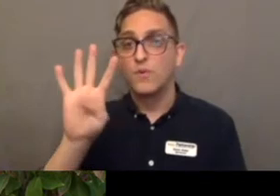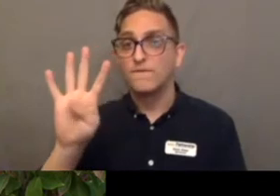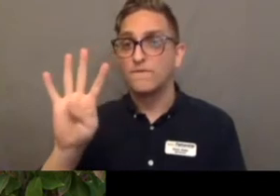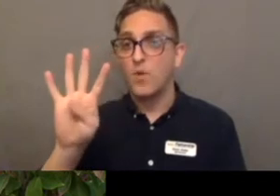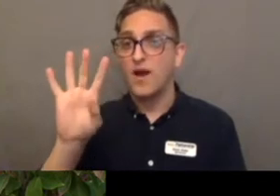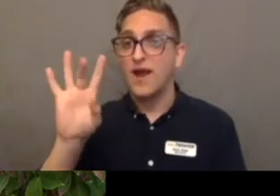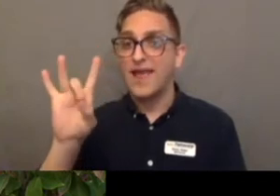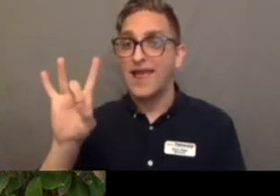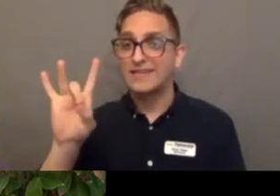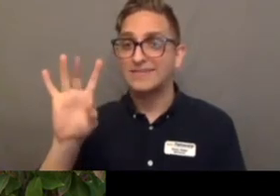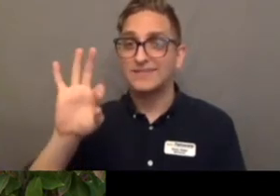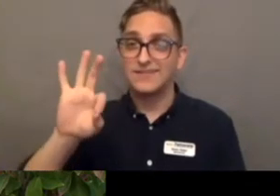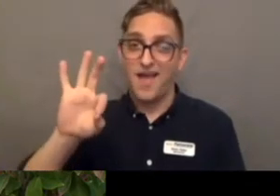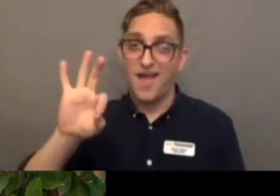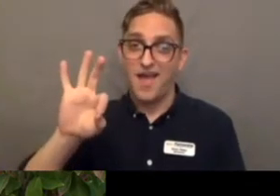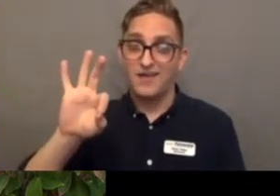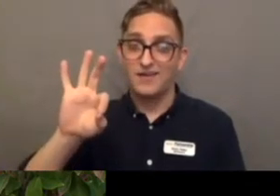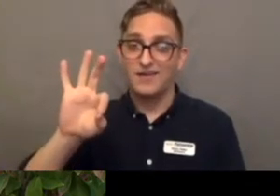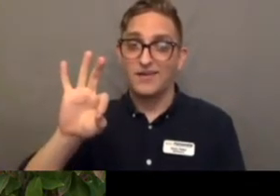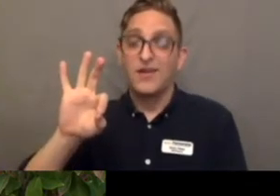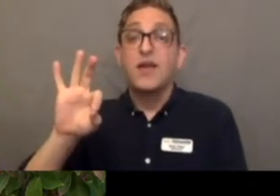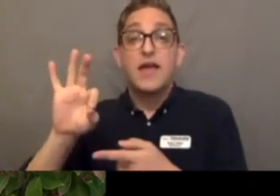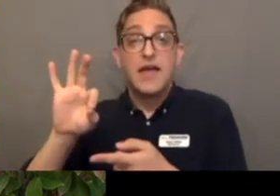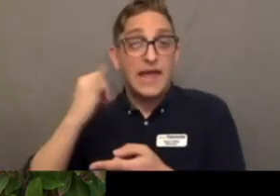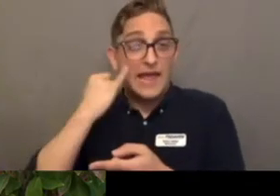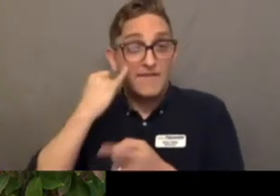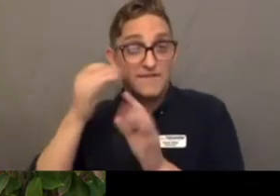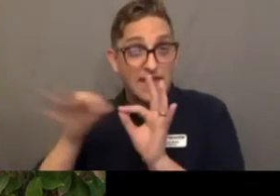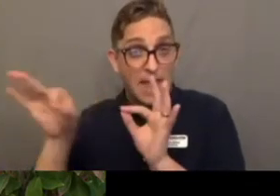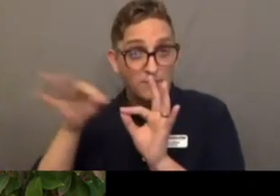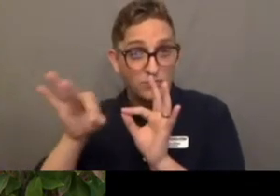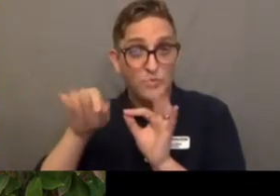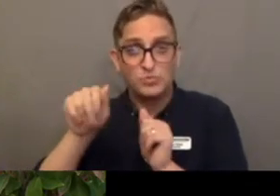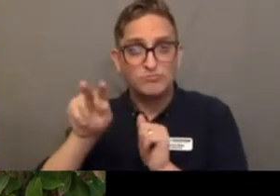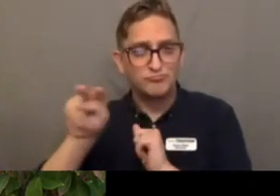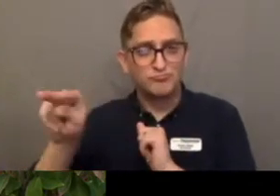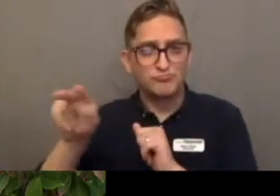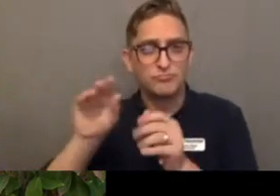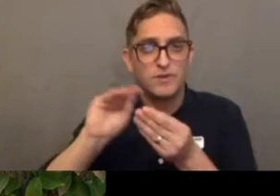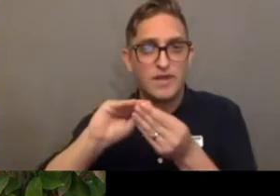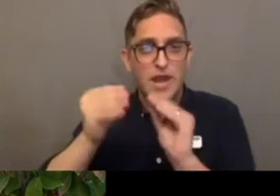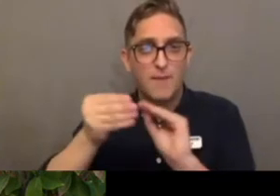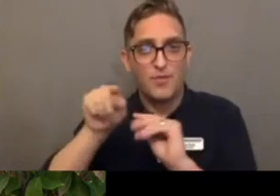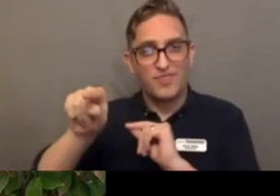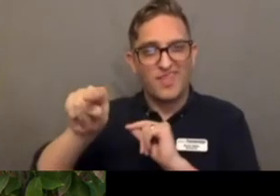your captions you will be able to see that number on the captions in the multimedia viewer.